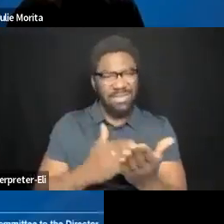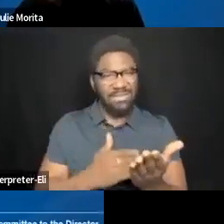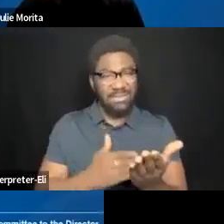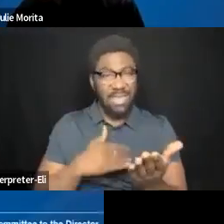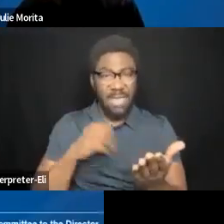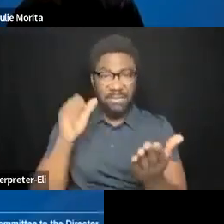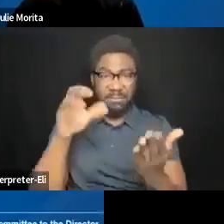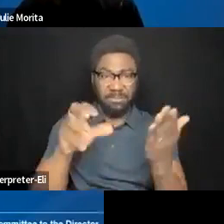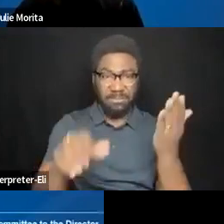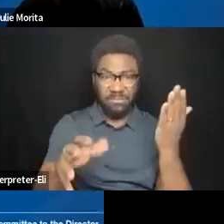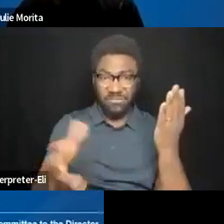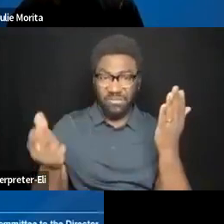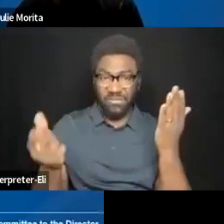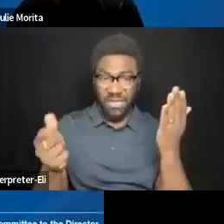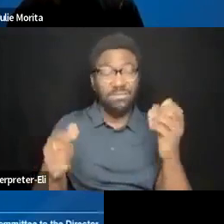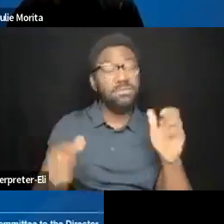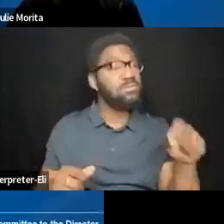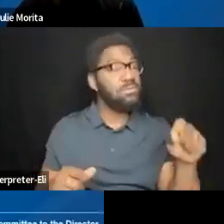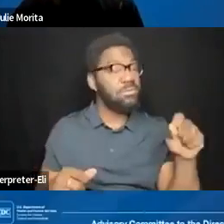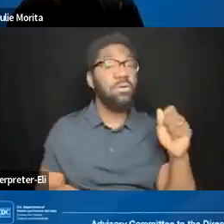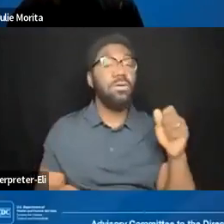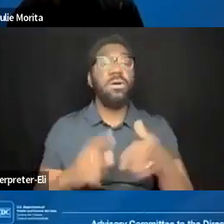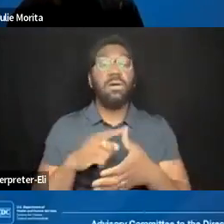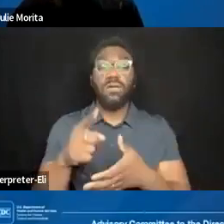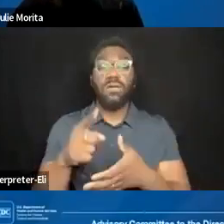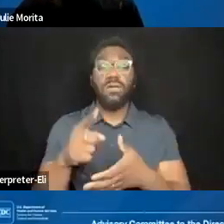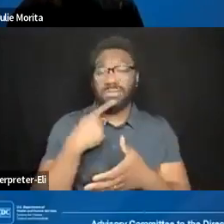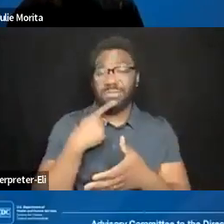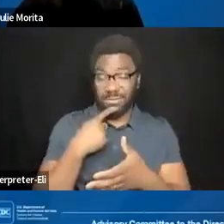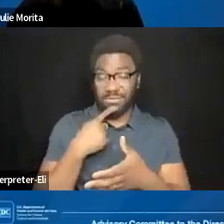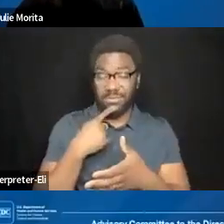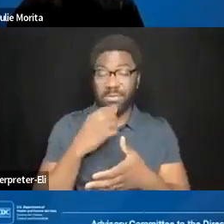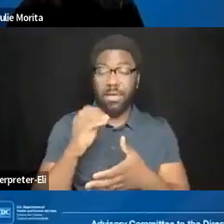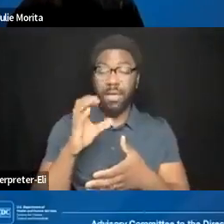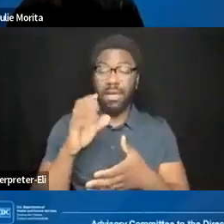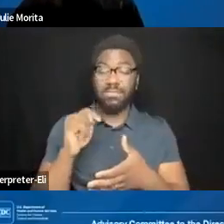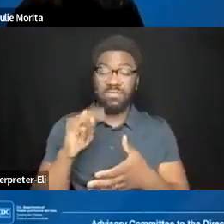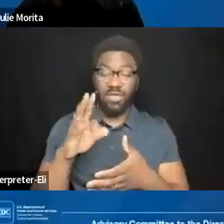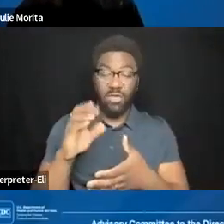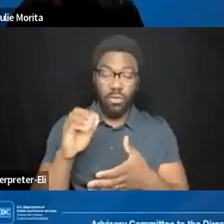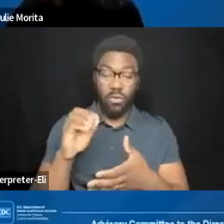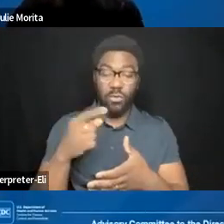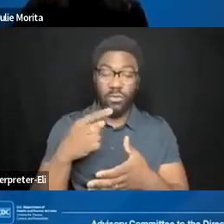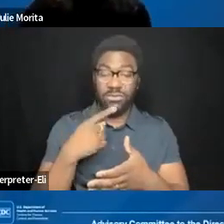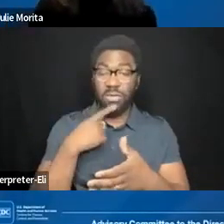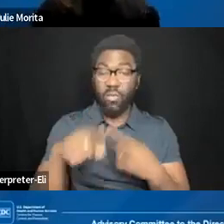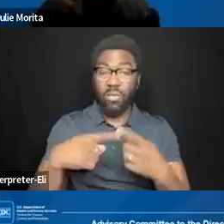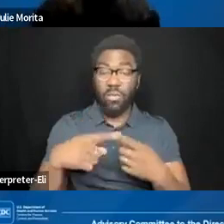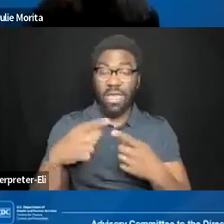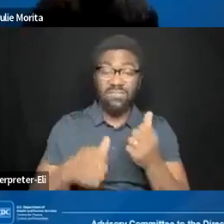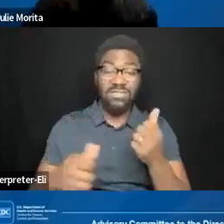Yes. One, Octavio, you had made the point that when we have a senior lab leader who's going to engage